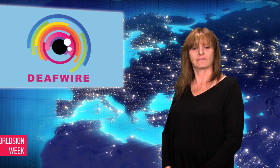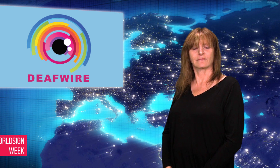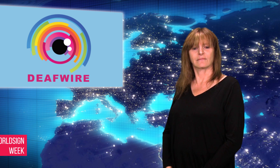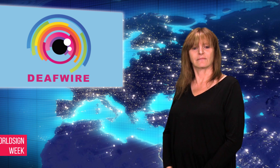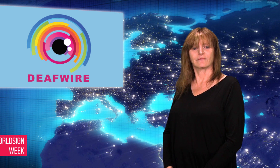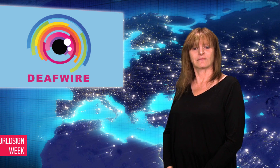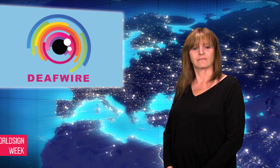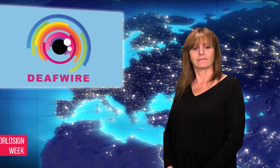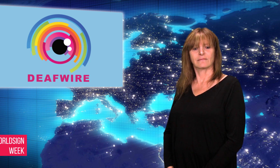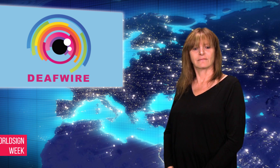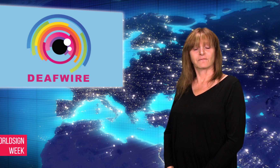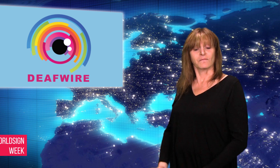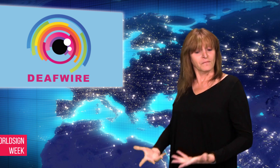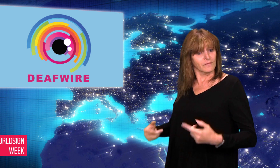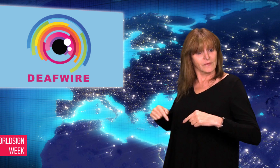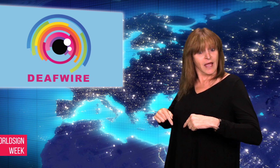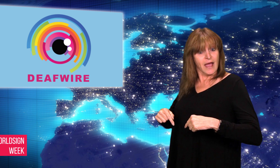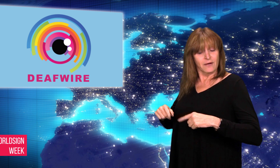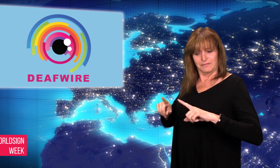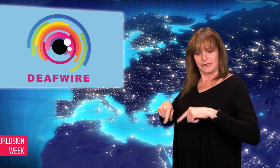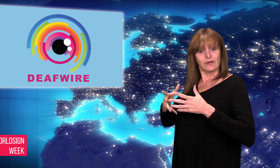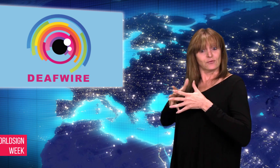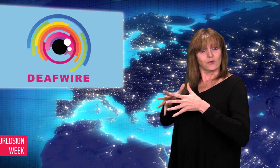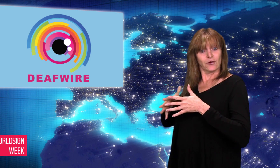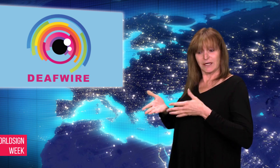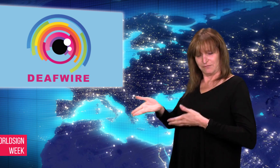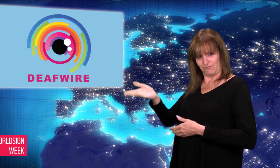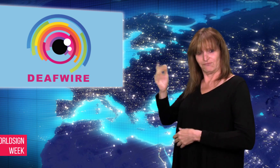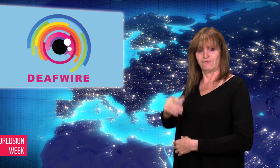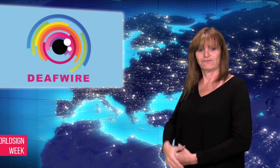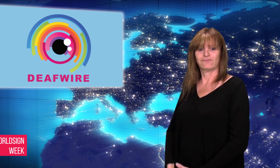Now, let’s go to next story.